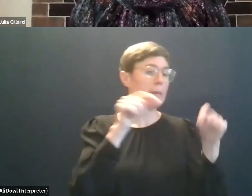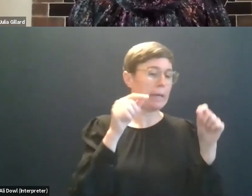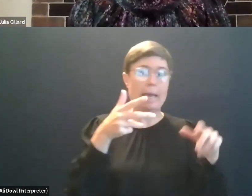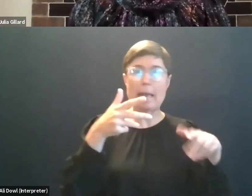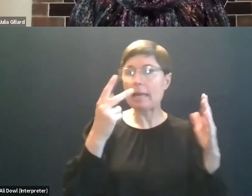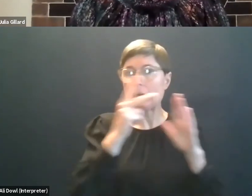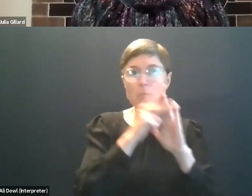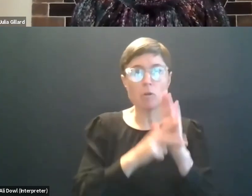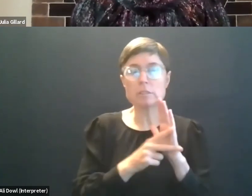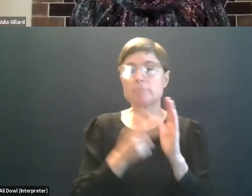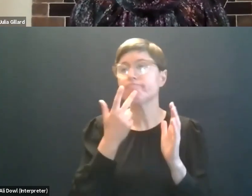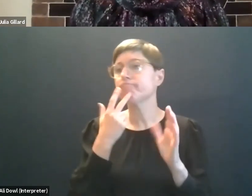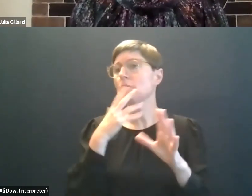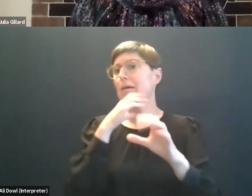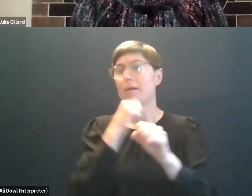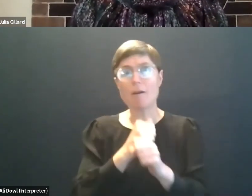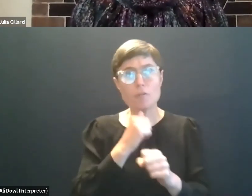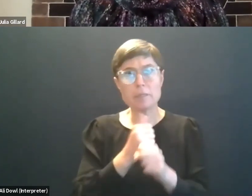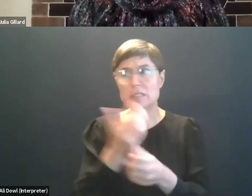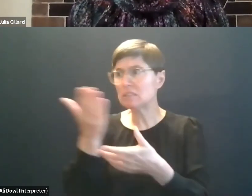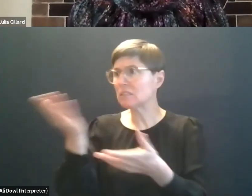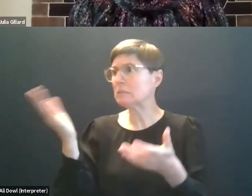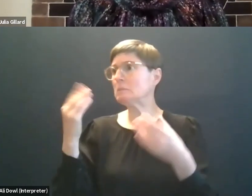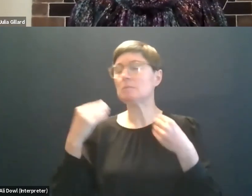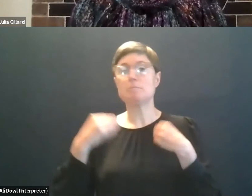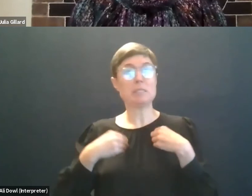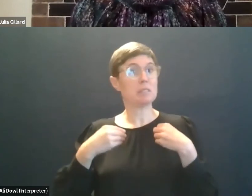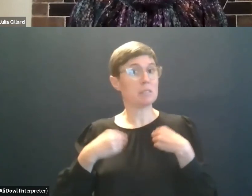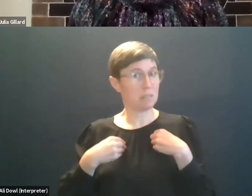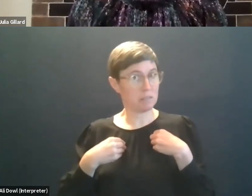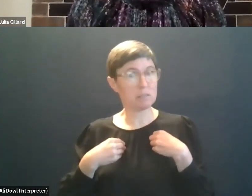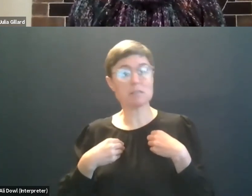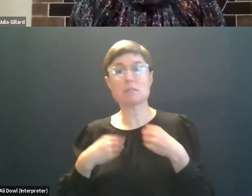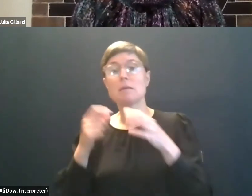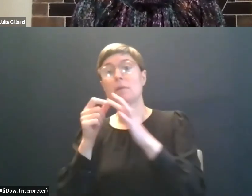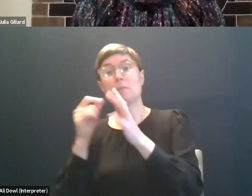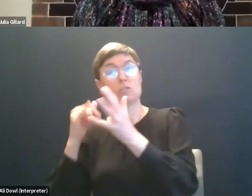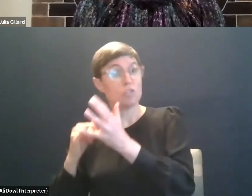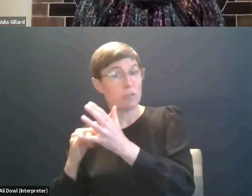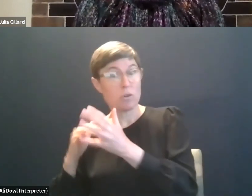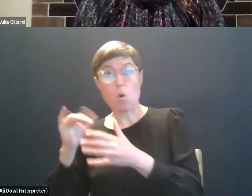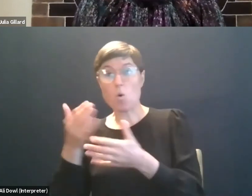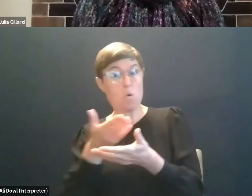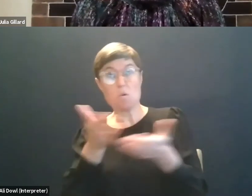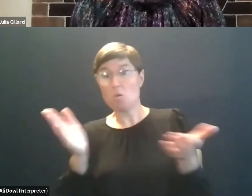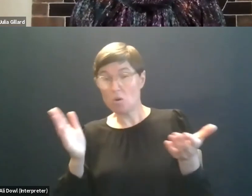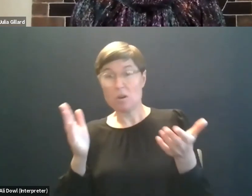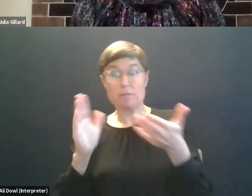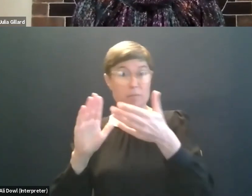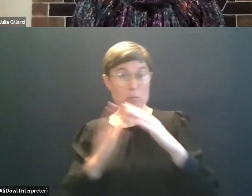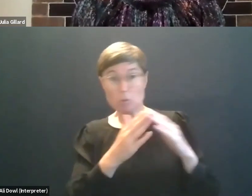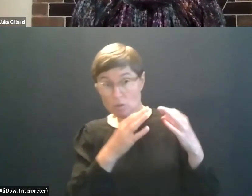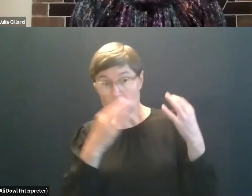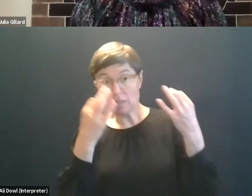a Government, a business, a public sector, a civil society organisation, a community.